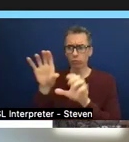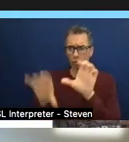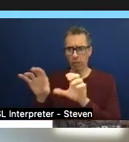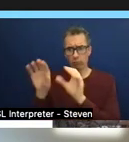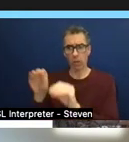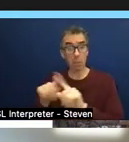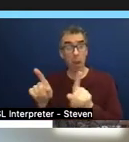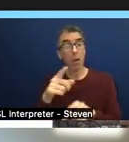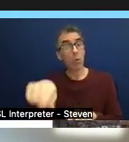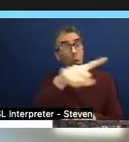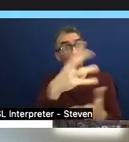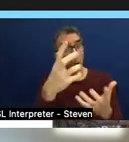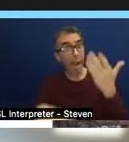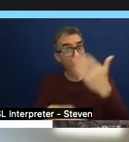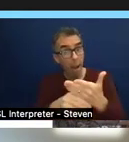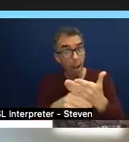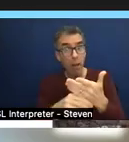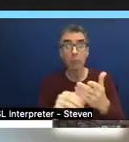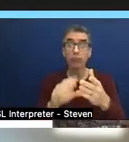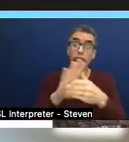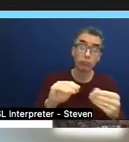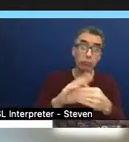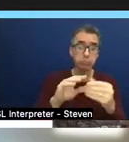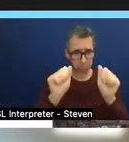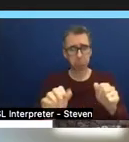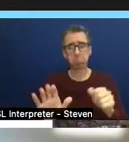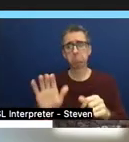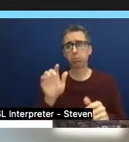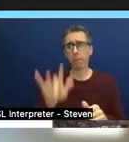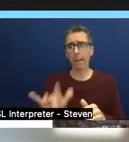or comments, feel free to either raise your hand or unmute. We have plenty of time.